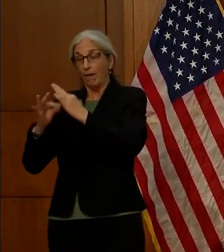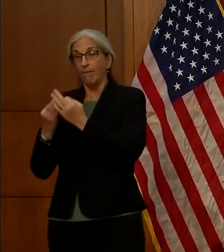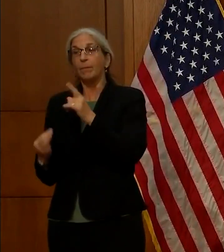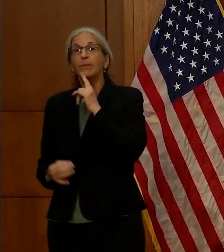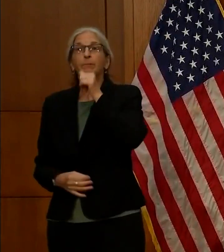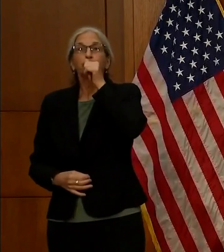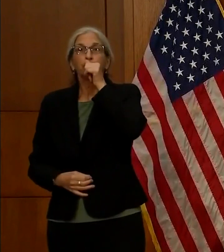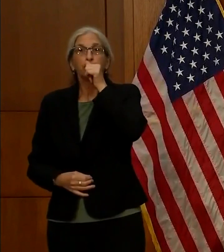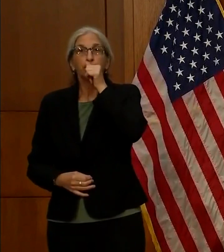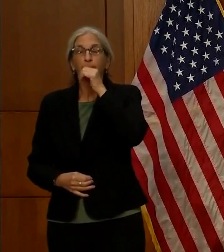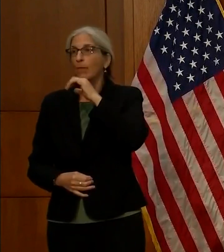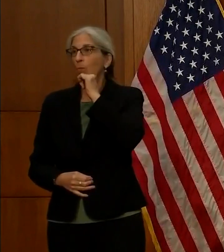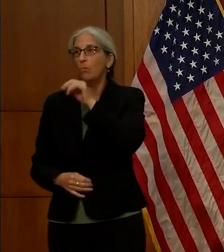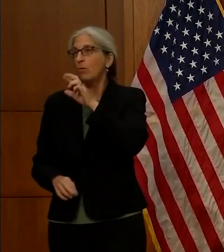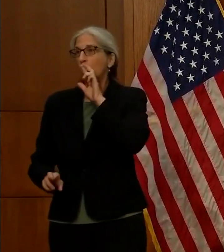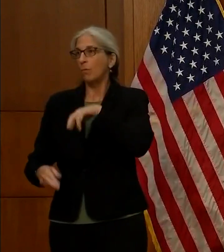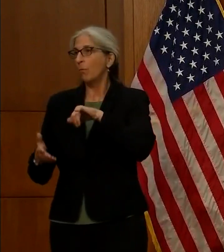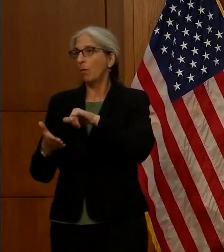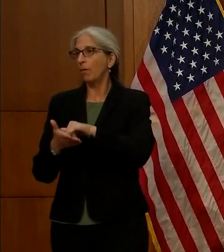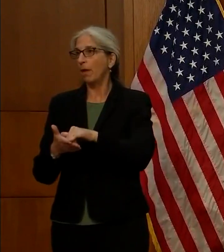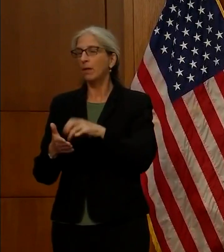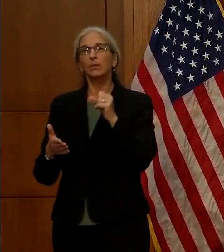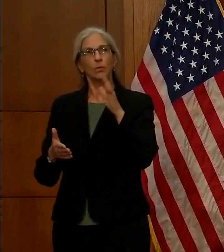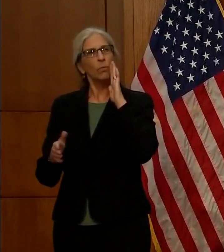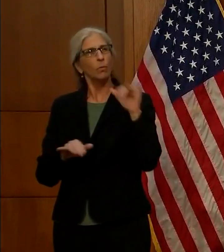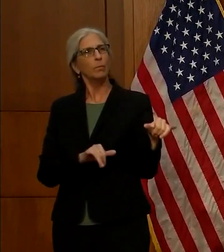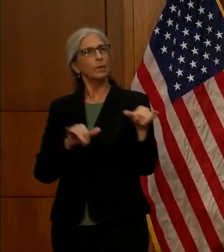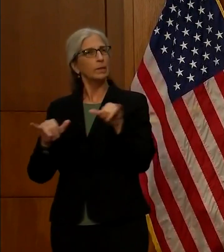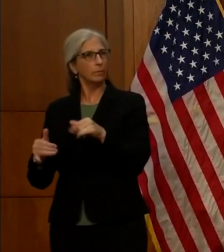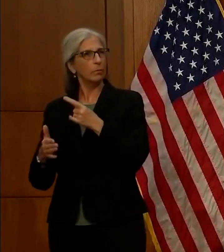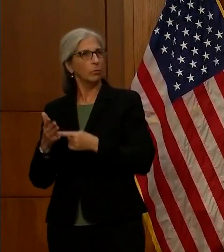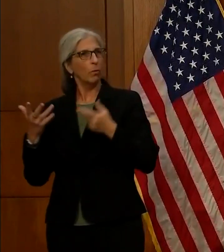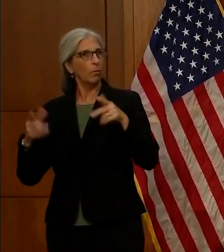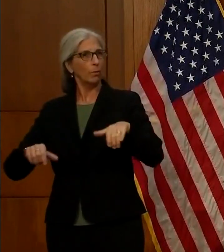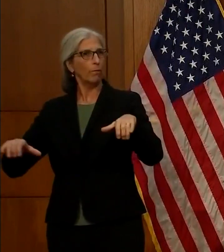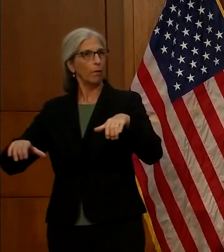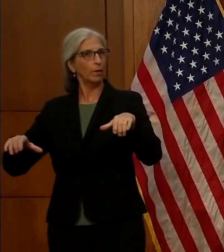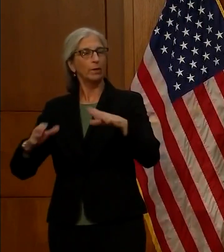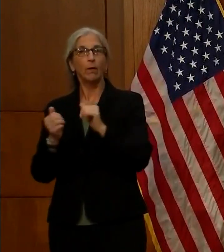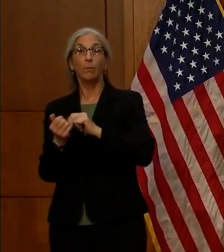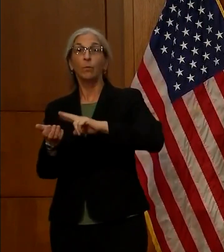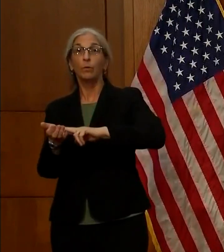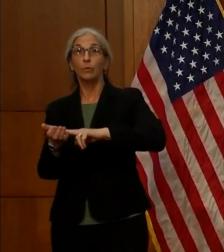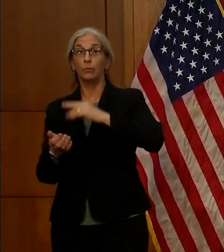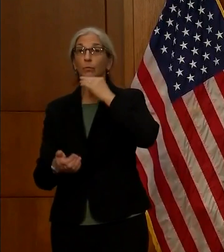PATIENTS AND THEIR FAMILIES WE- DON'T REPORT- THAT DATA. SO BE